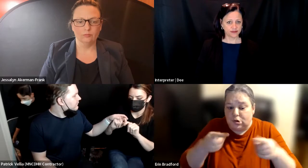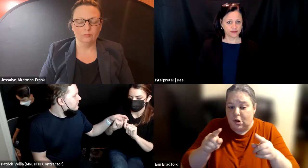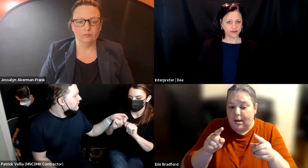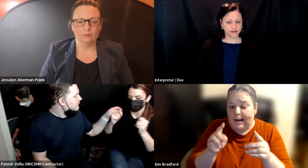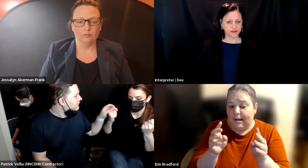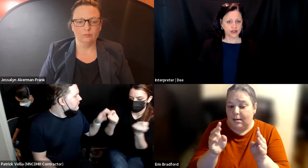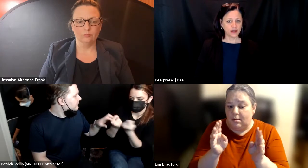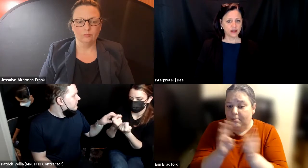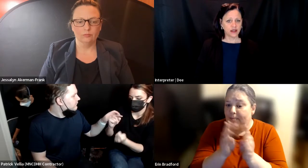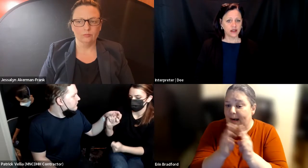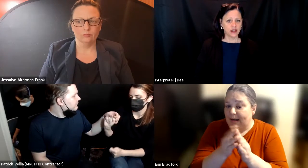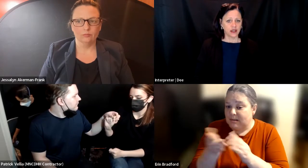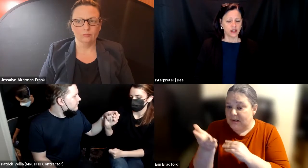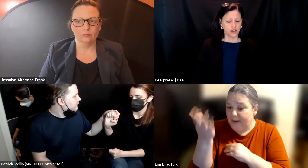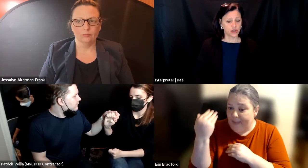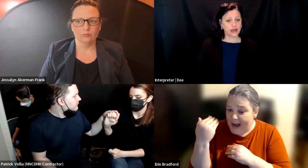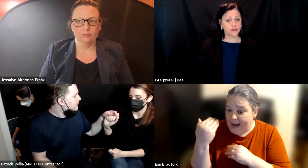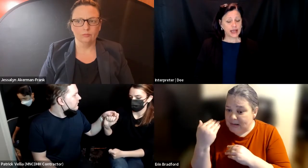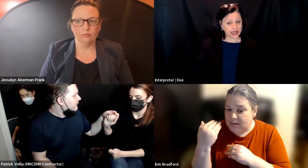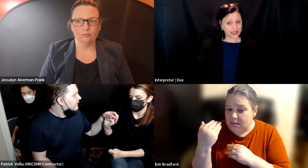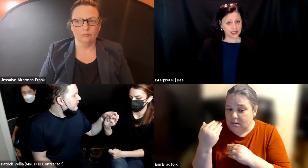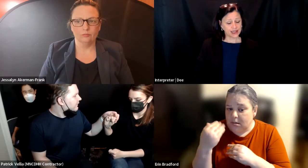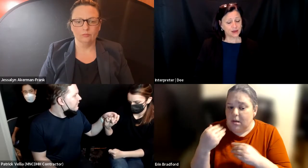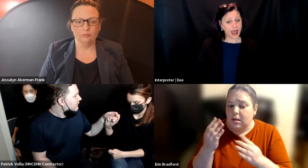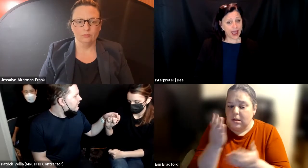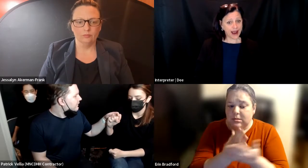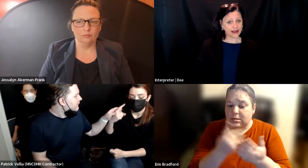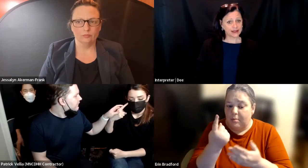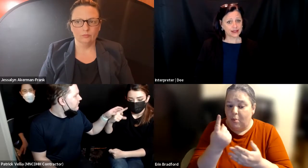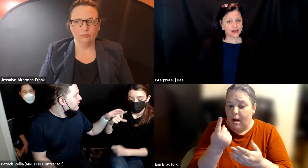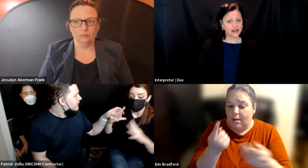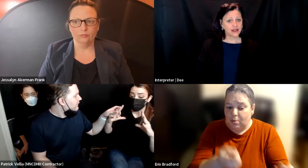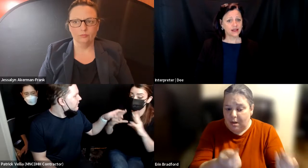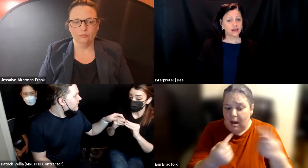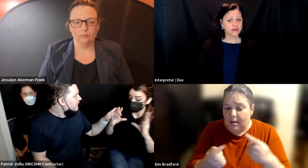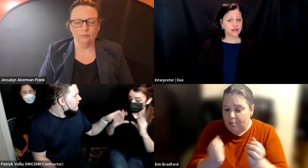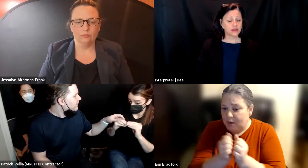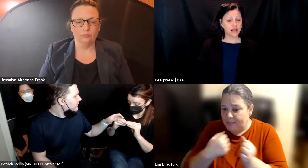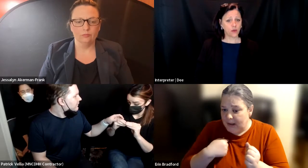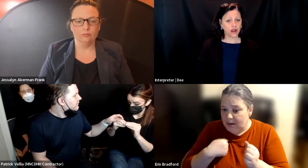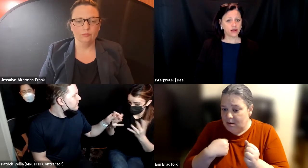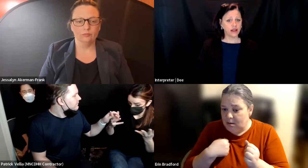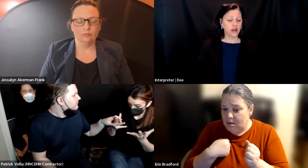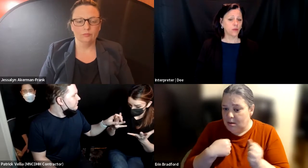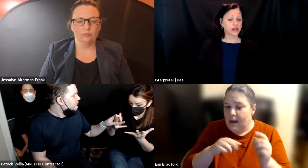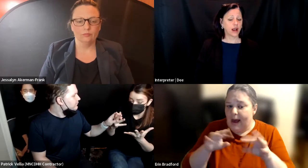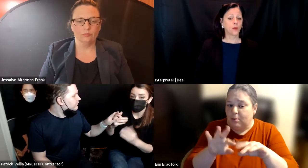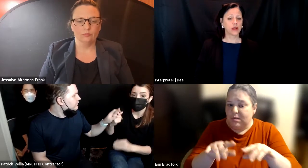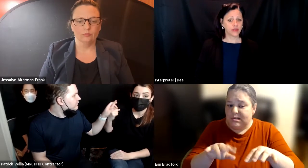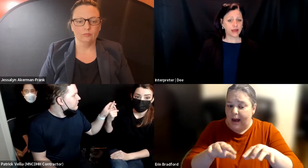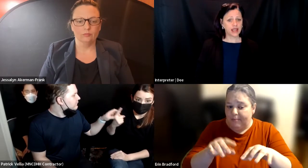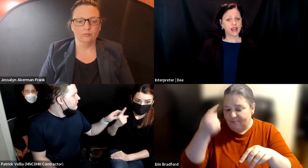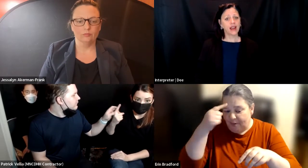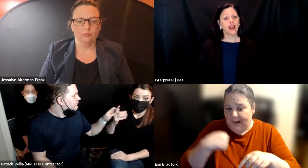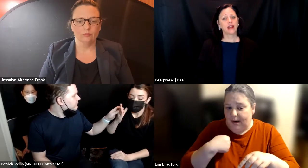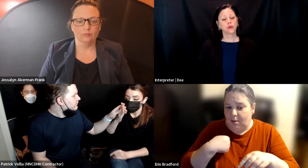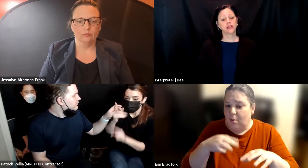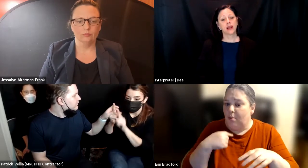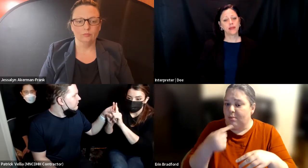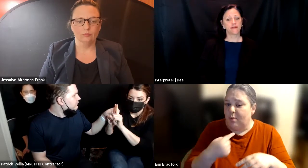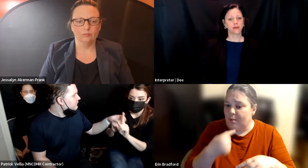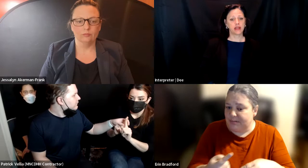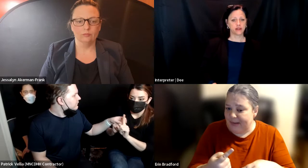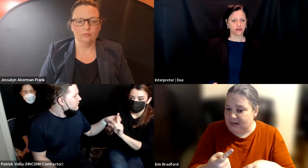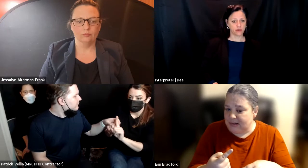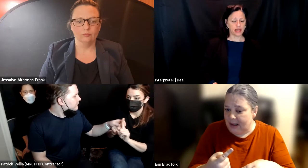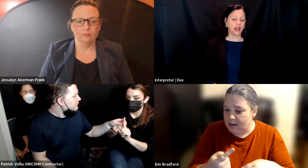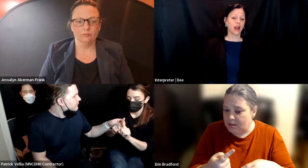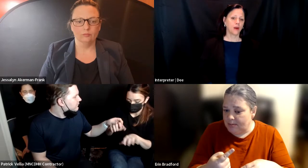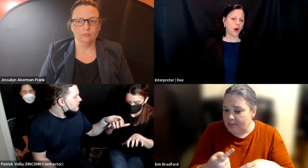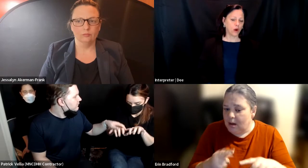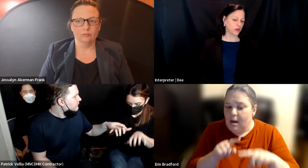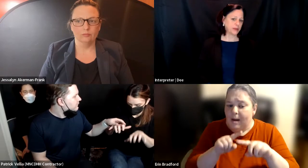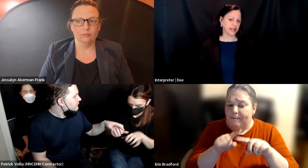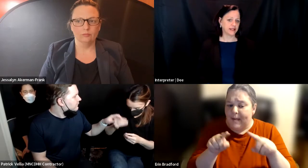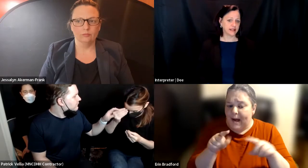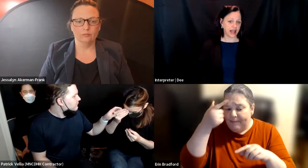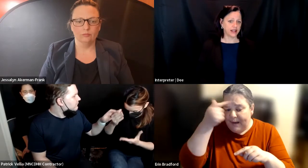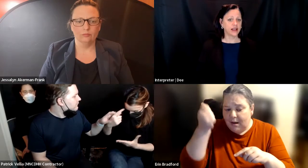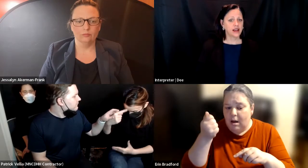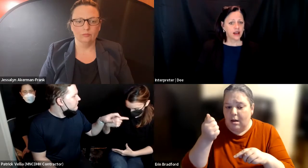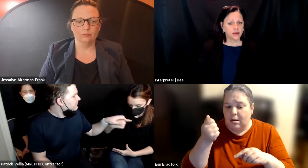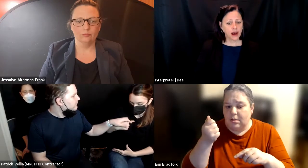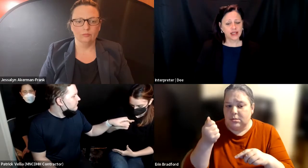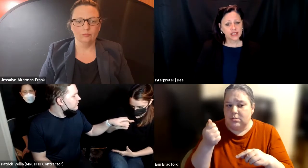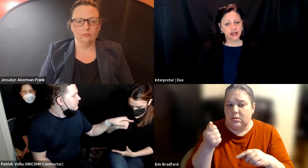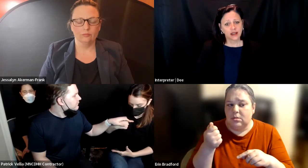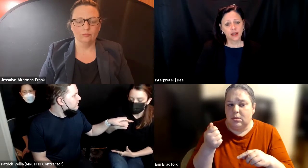Mostly I communicate with the staff through email, as well as another program called Teams.